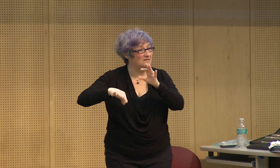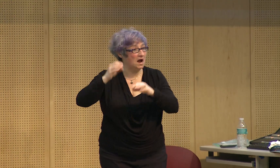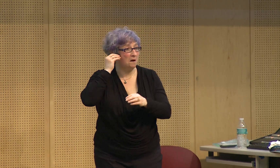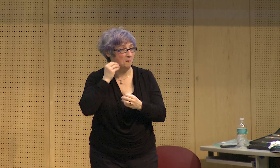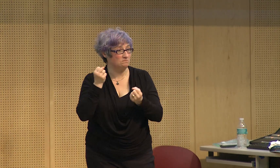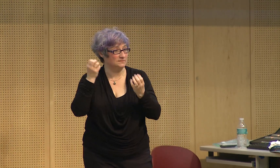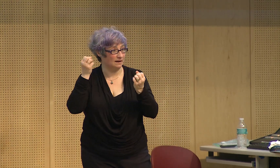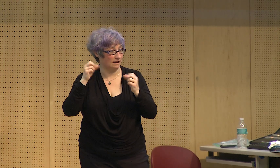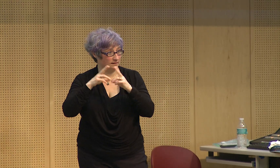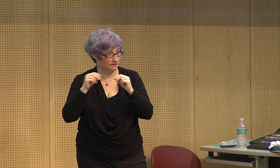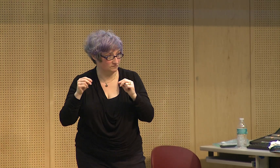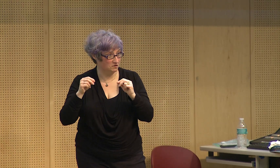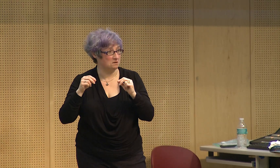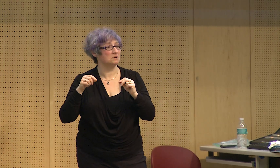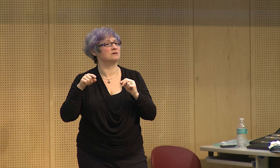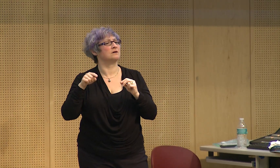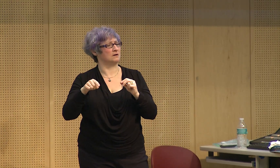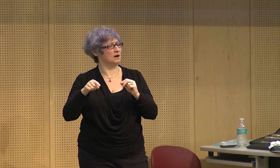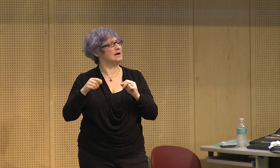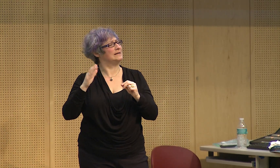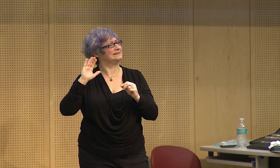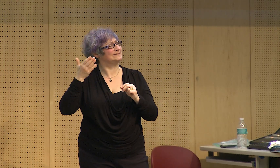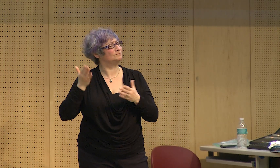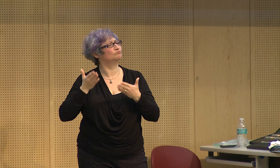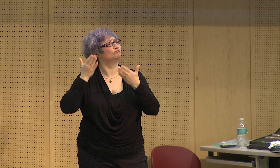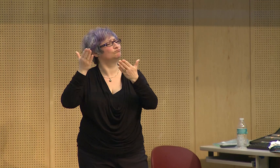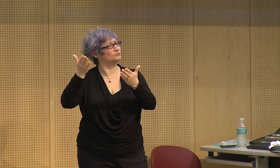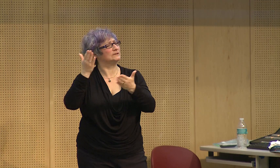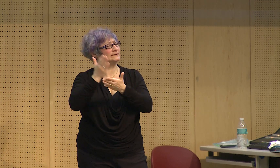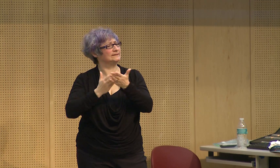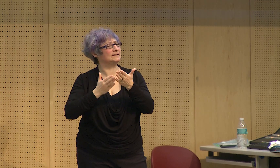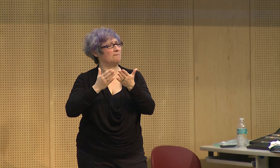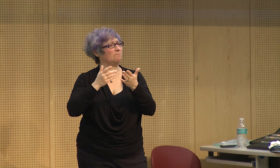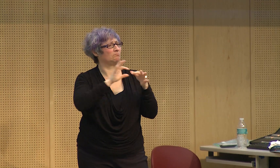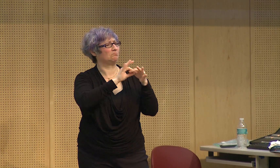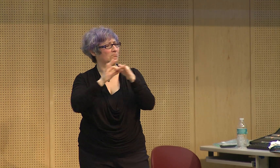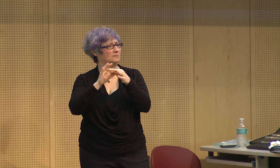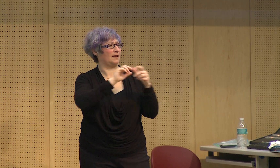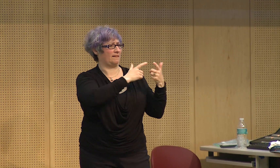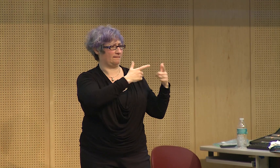and children who are Deaf or hard of hearing. With Nicaragua, there seems to be--